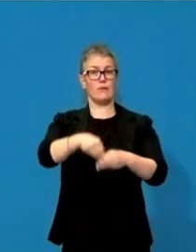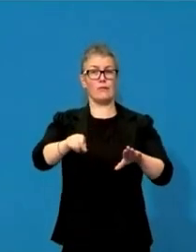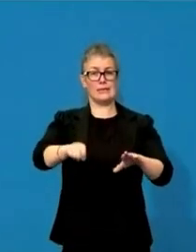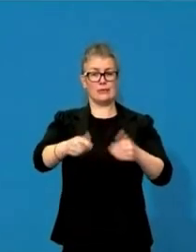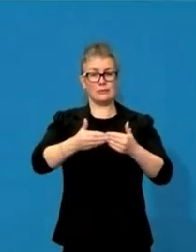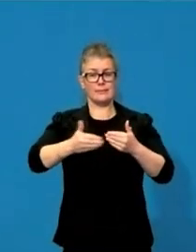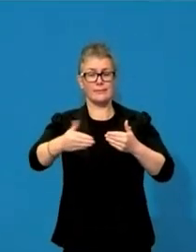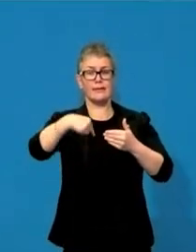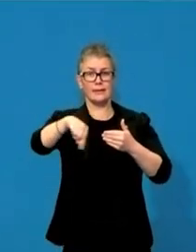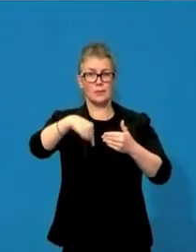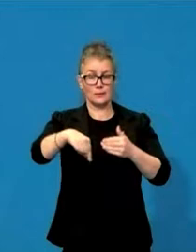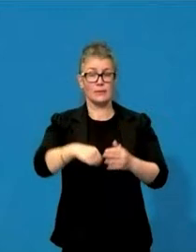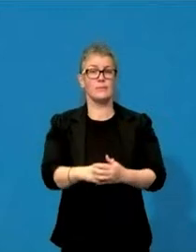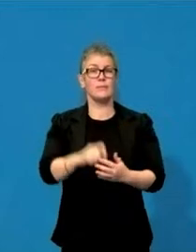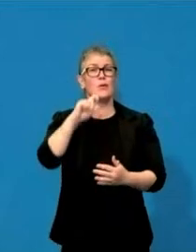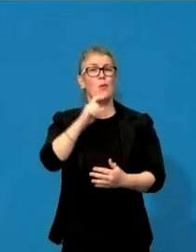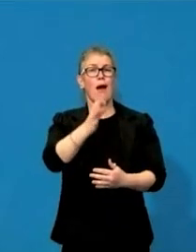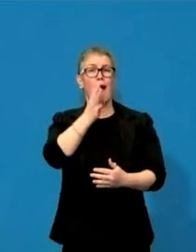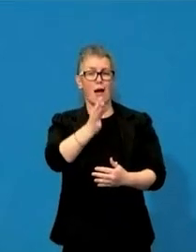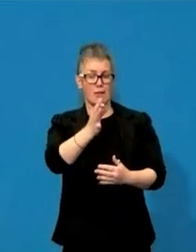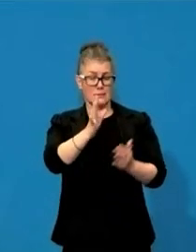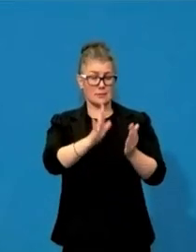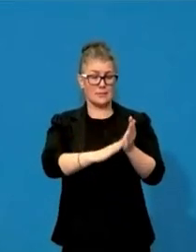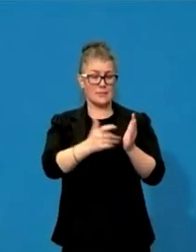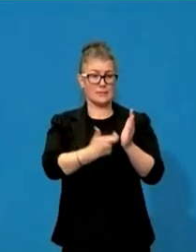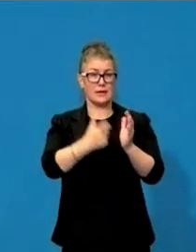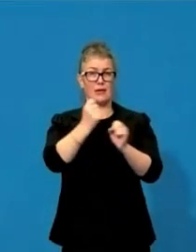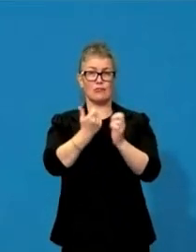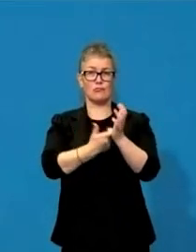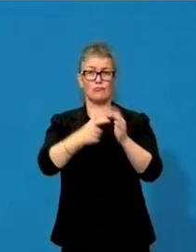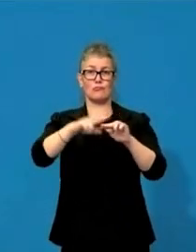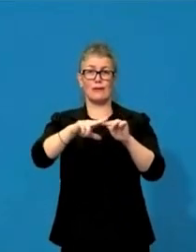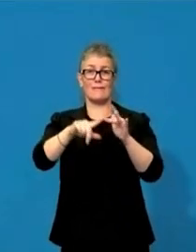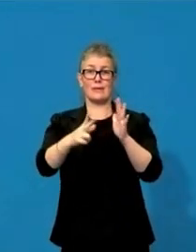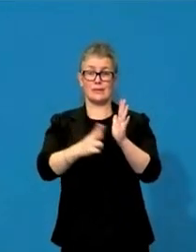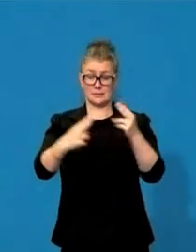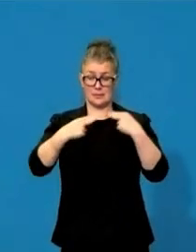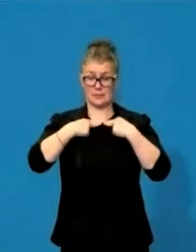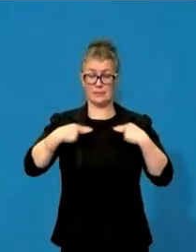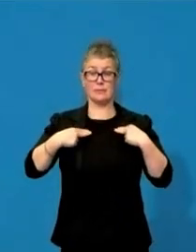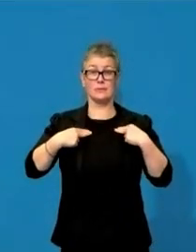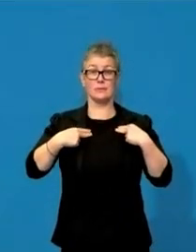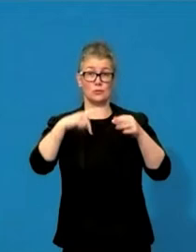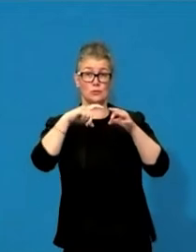I will now ask Mr Griffin, who is Senior Counsel Assisting the Royal Commission, to ask you some questions.